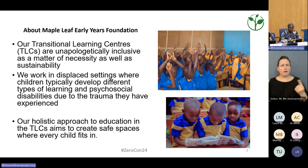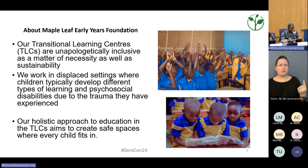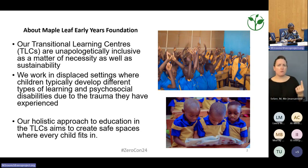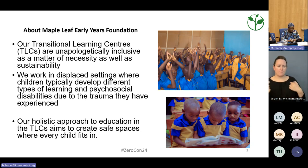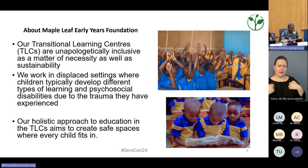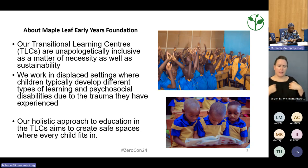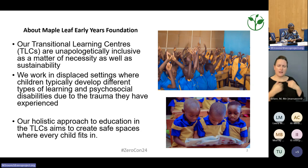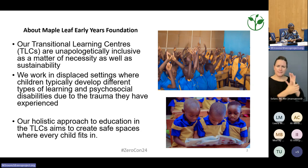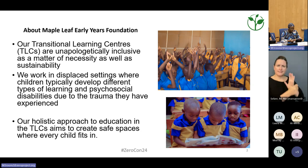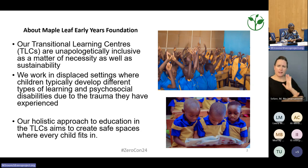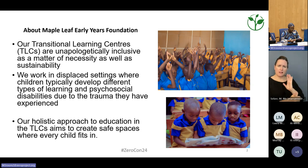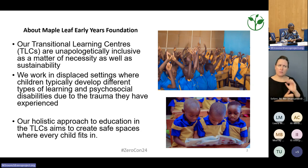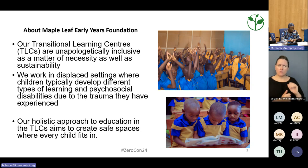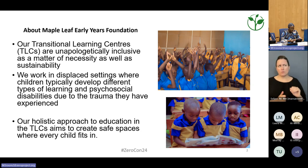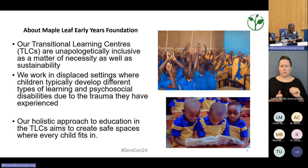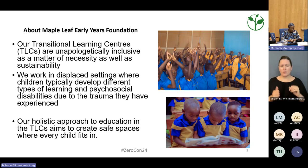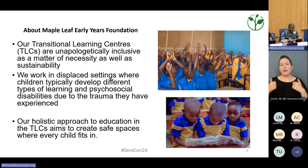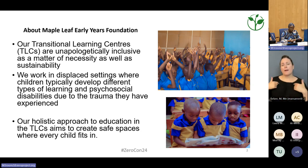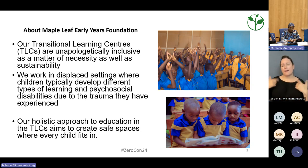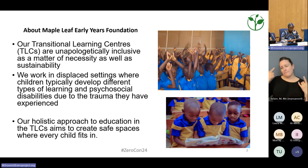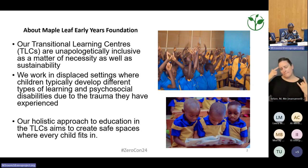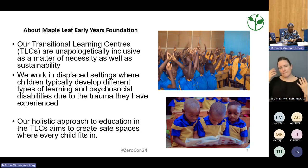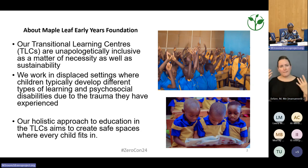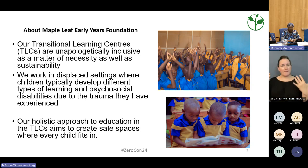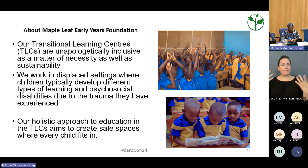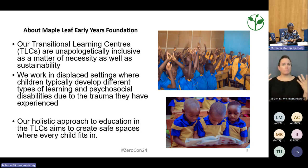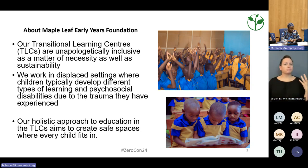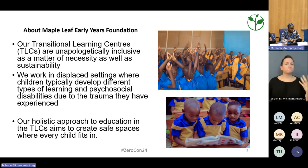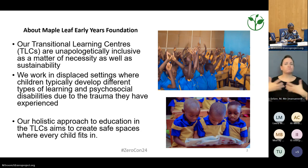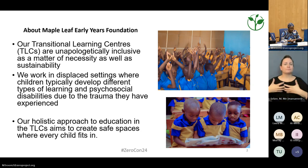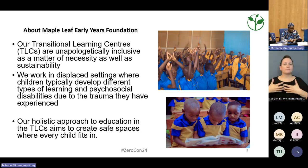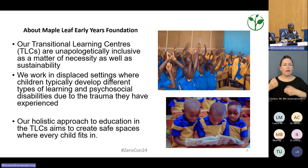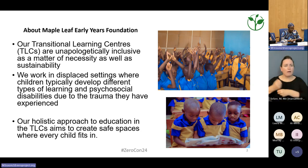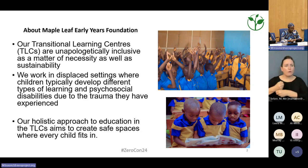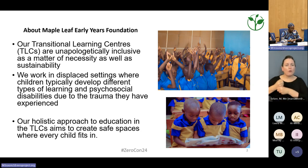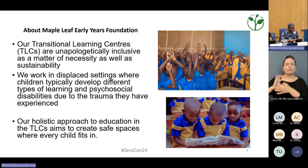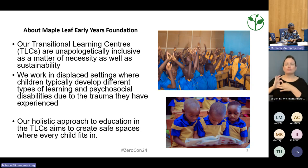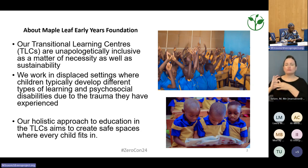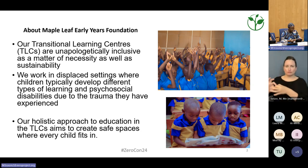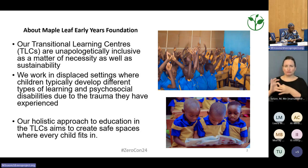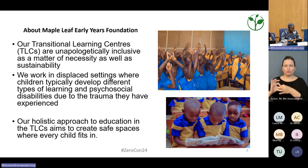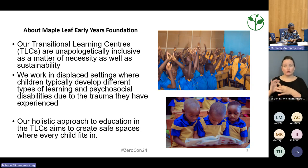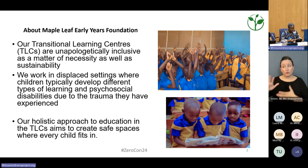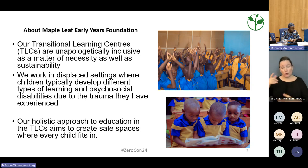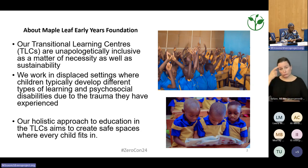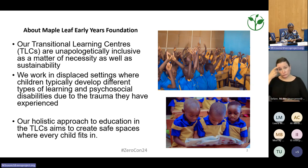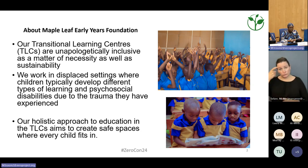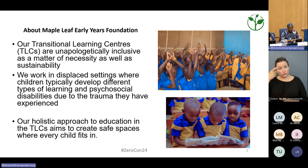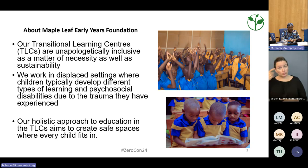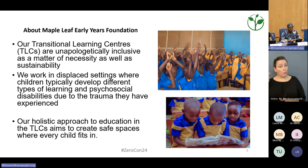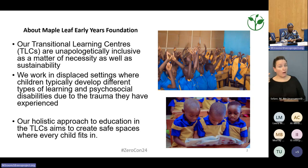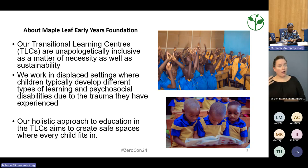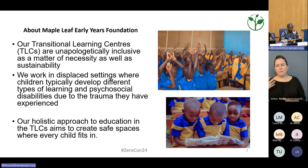self-reliance and recovery in a lot of cases. Our aim has always been to create a holistic and safe